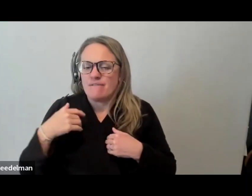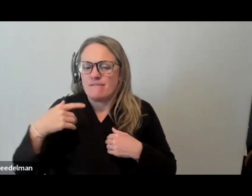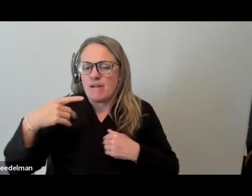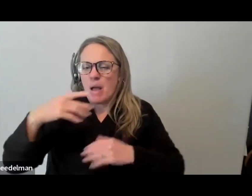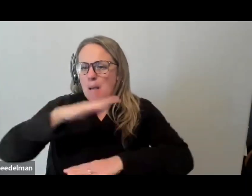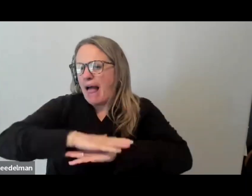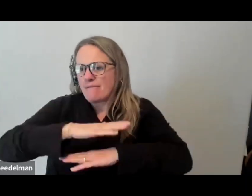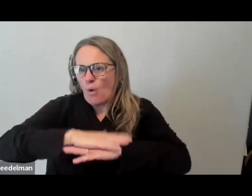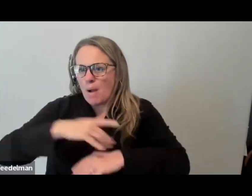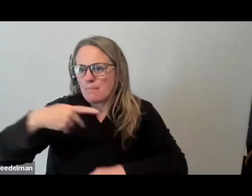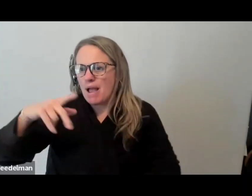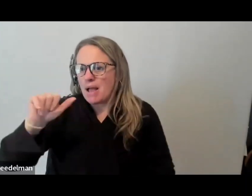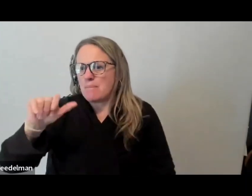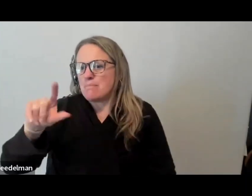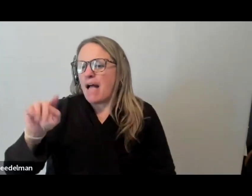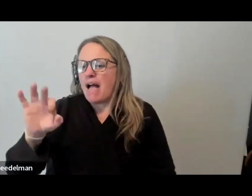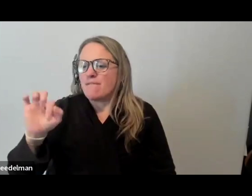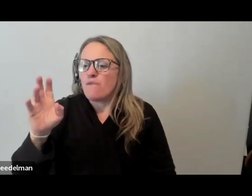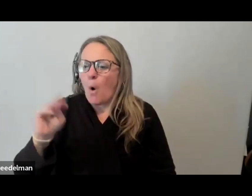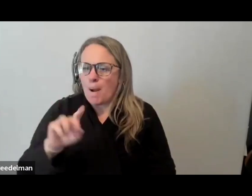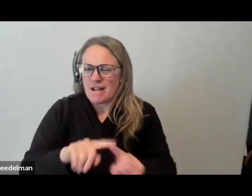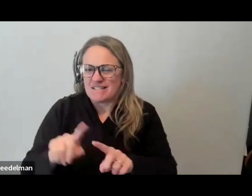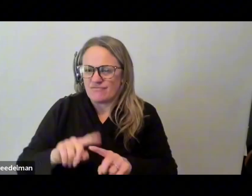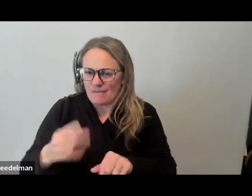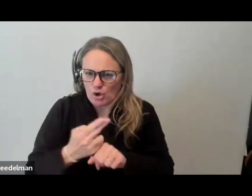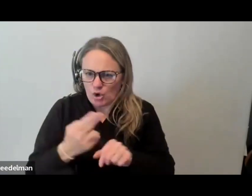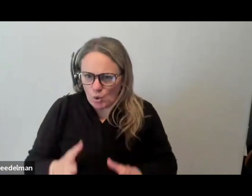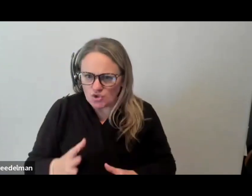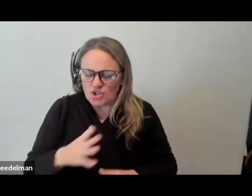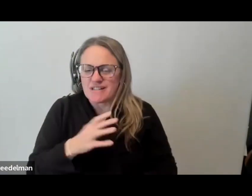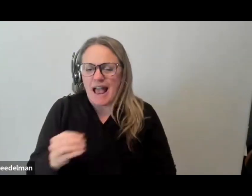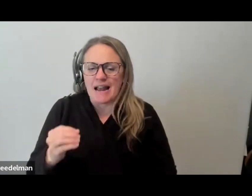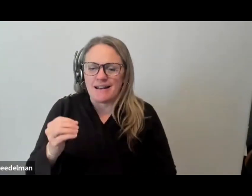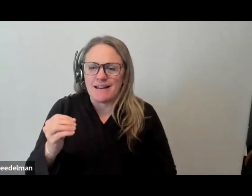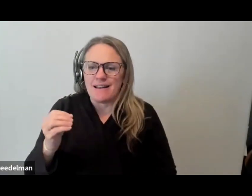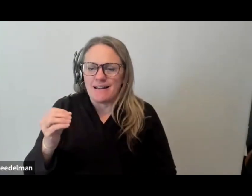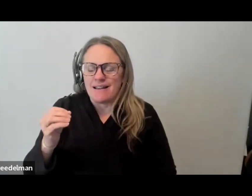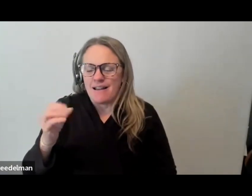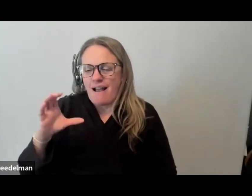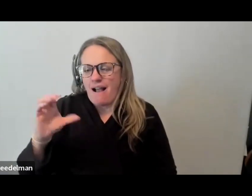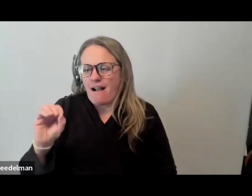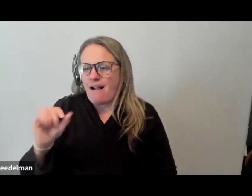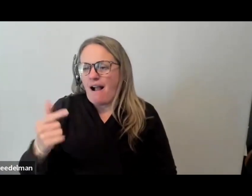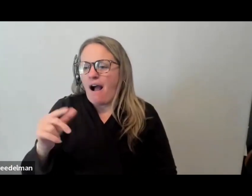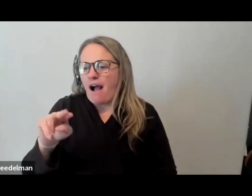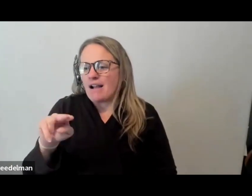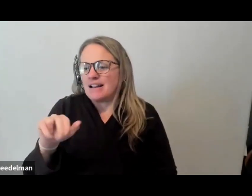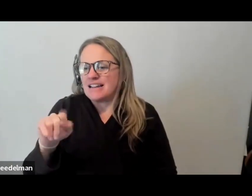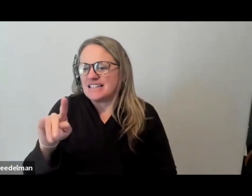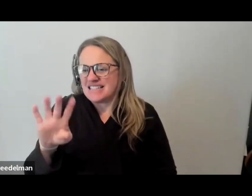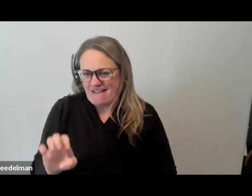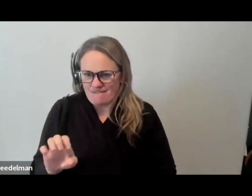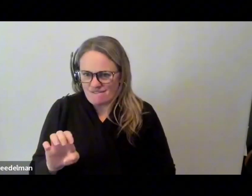and also now cognitive disabilities and cognitive users. And actually Lululemon happens to also be able to access